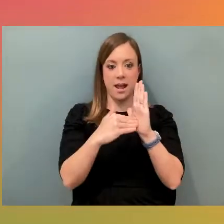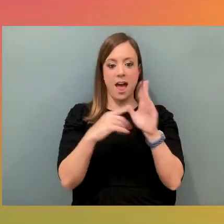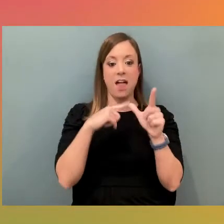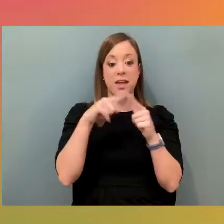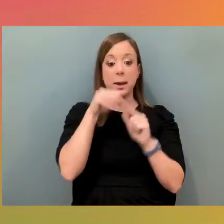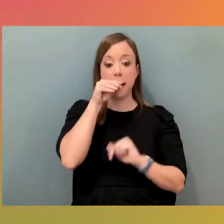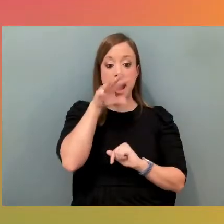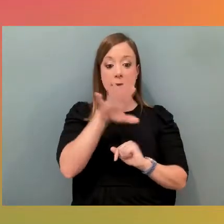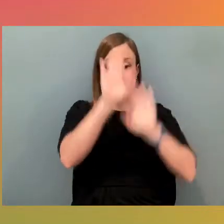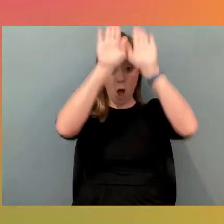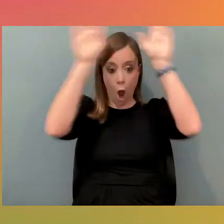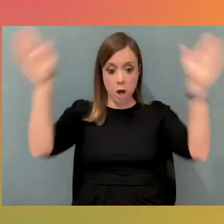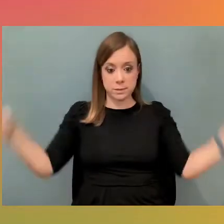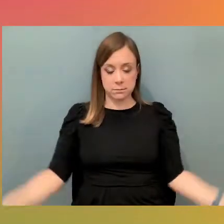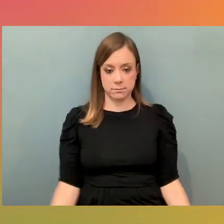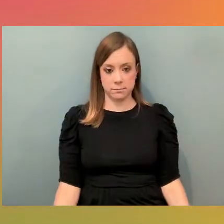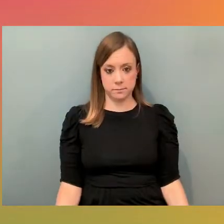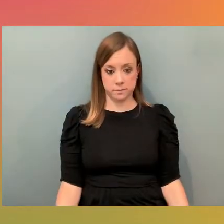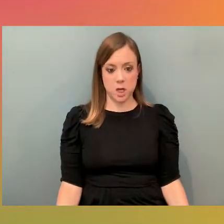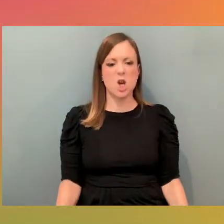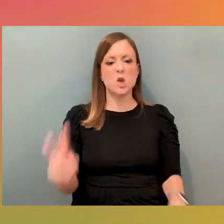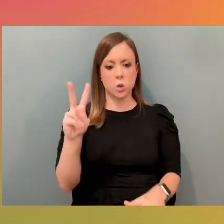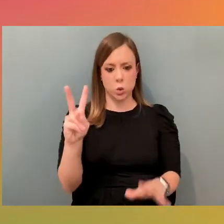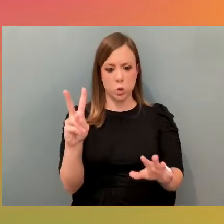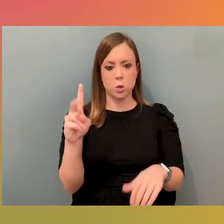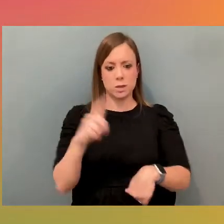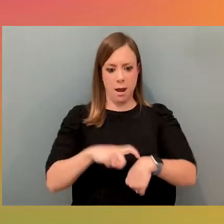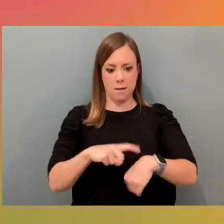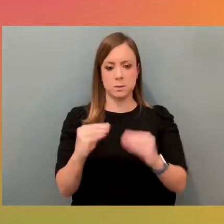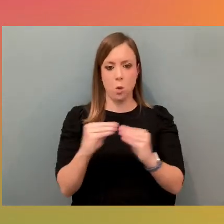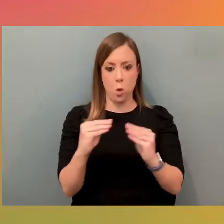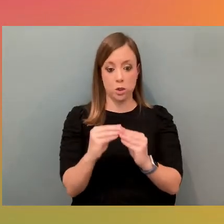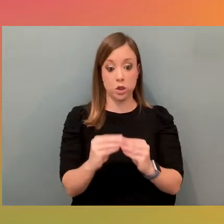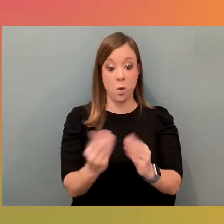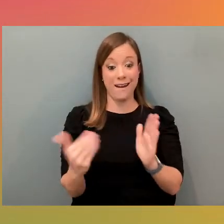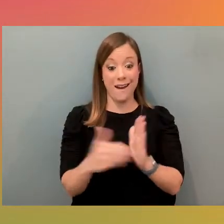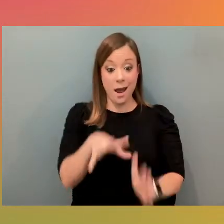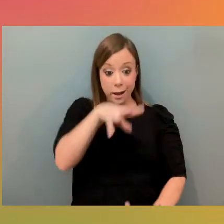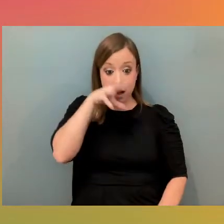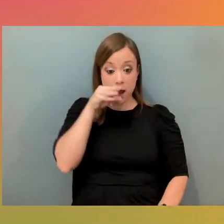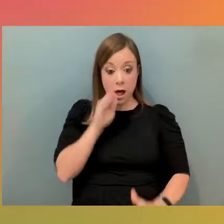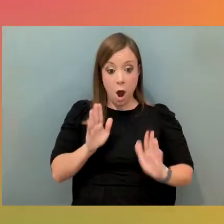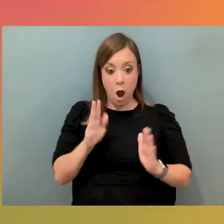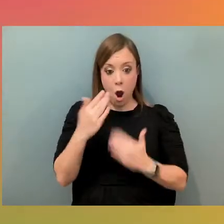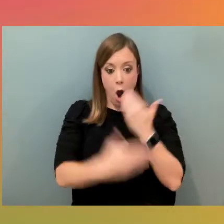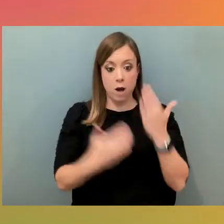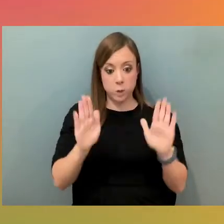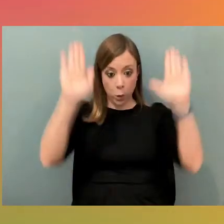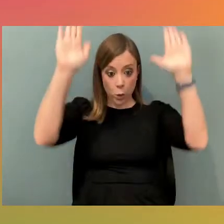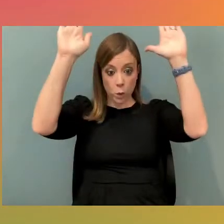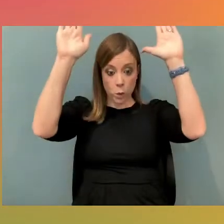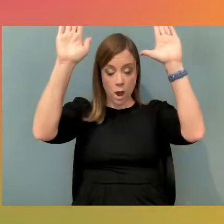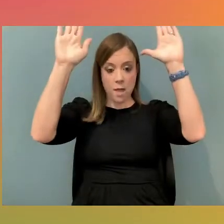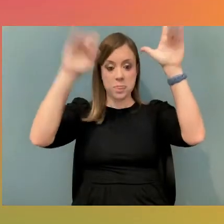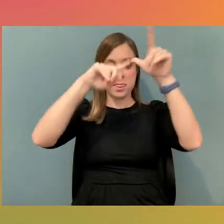LIFT THE ARMS. YOU GOT IT. EXHALE ARMS BY YOUR SIDE. WE WILL DO THAT TWO MORE TIMES